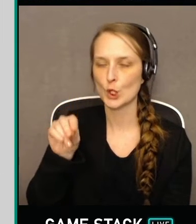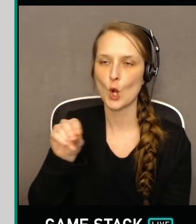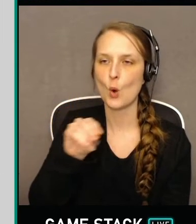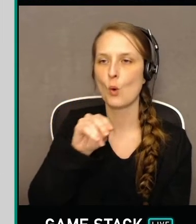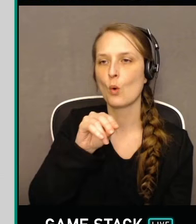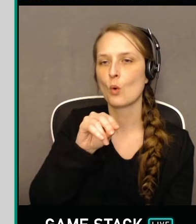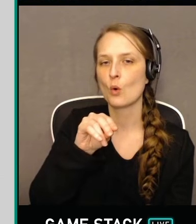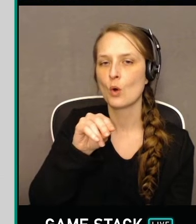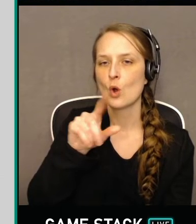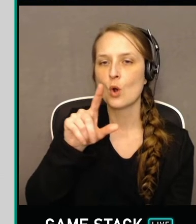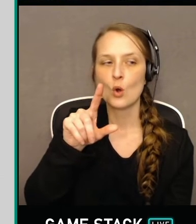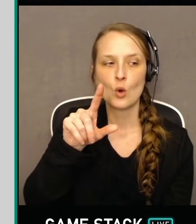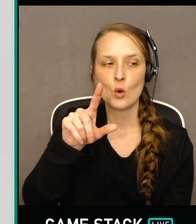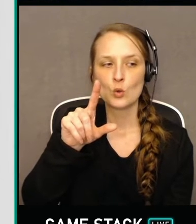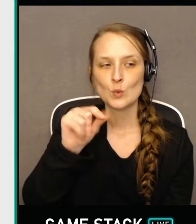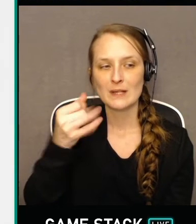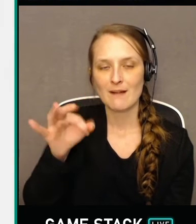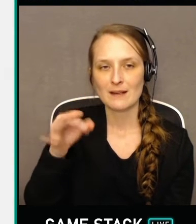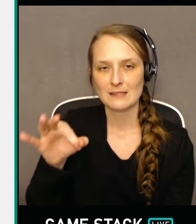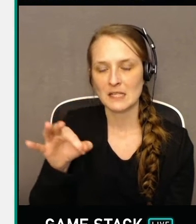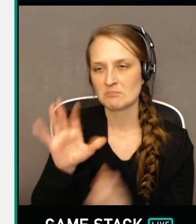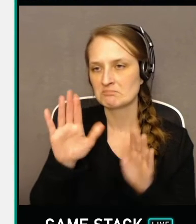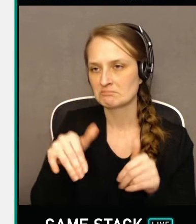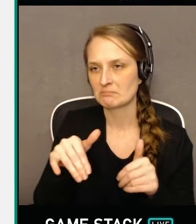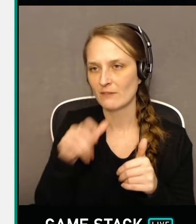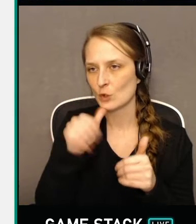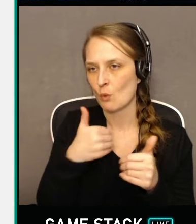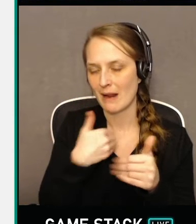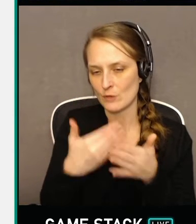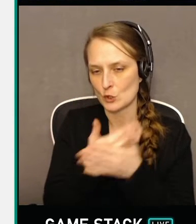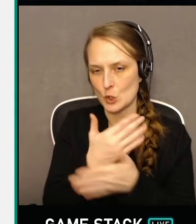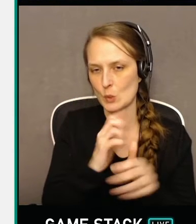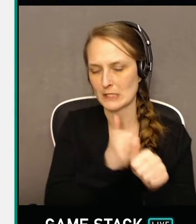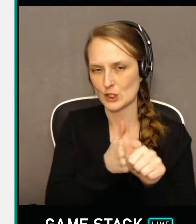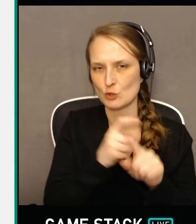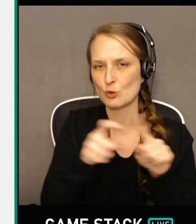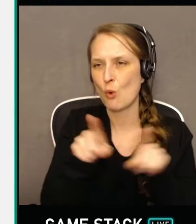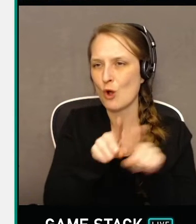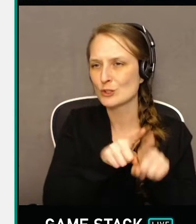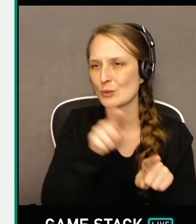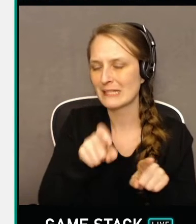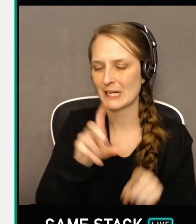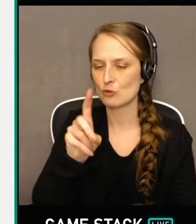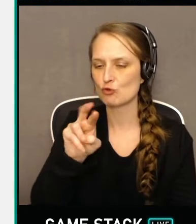the professional enterprise editions. You then also need drivers with support for the Agility SDK.